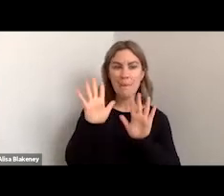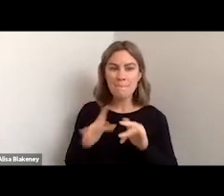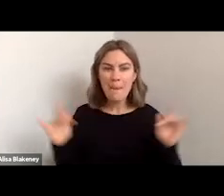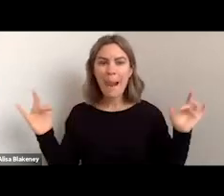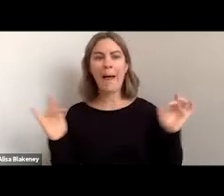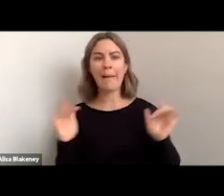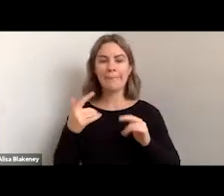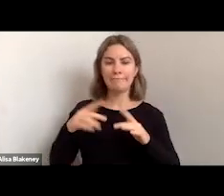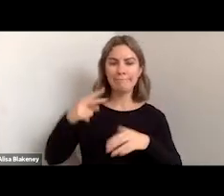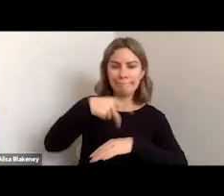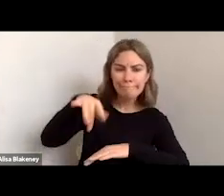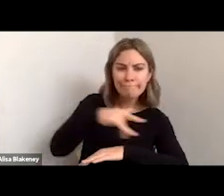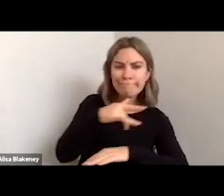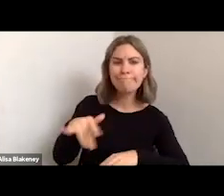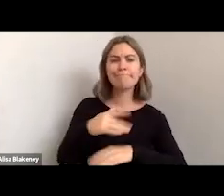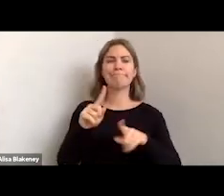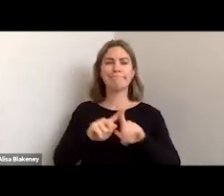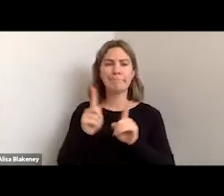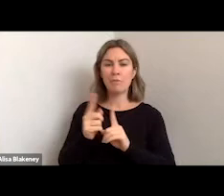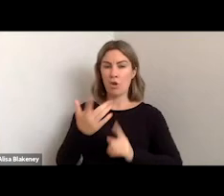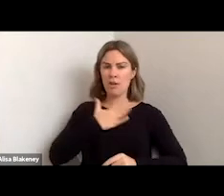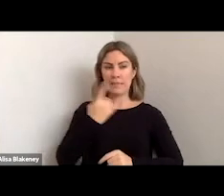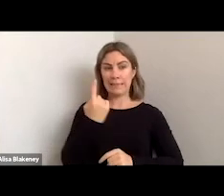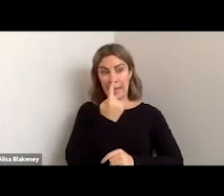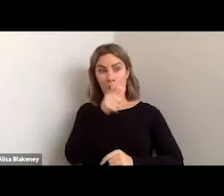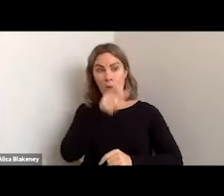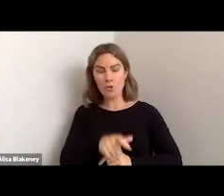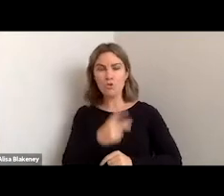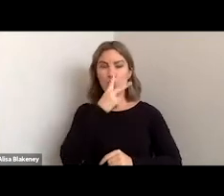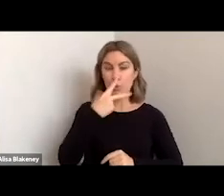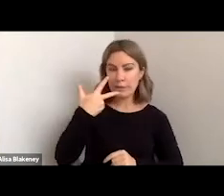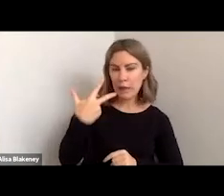disposable income". There is a lot that goes into psycho-graphic, and I will show you an example in a moment